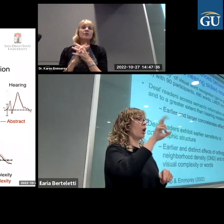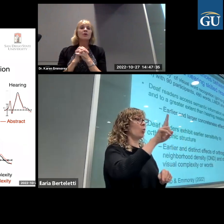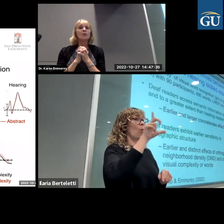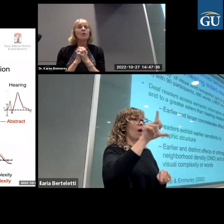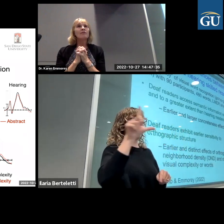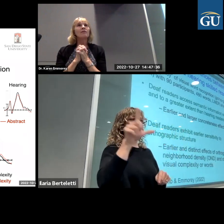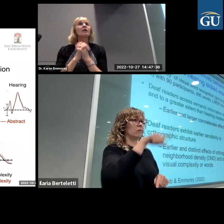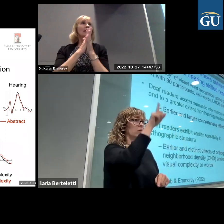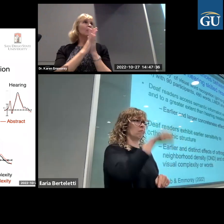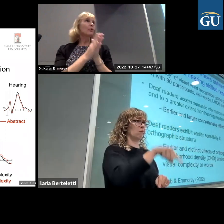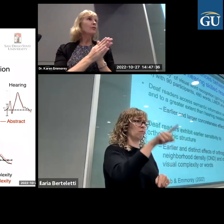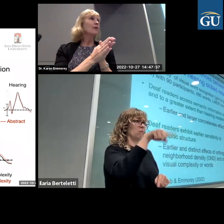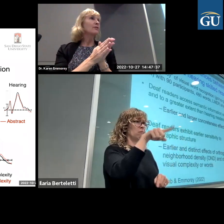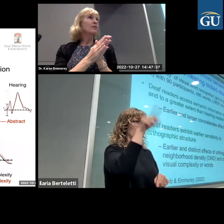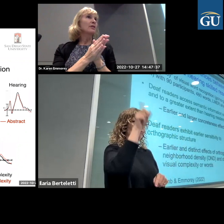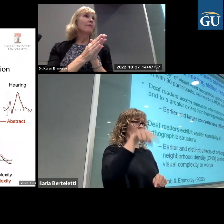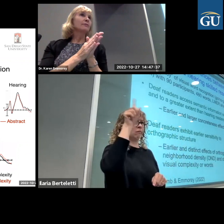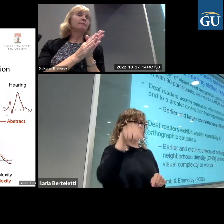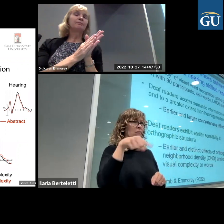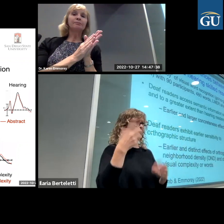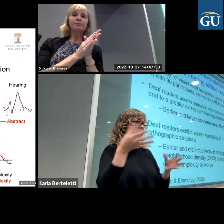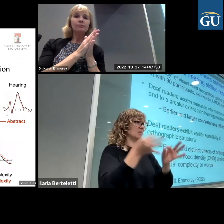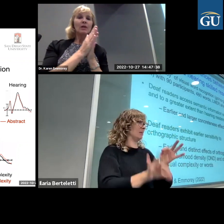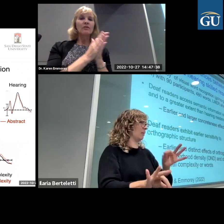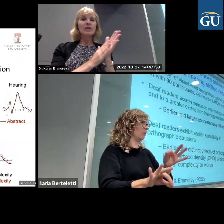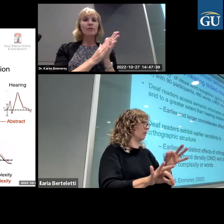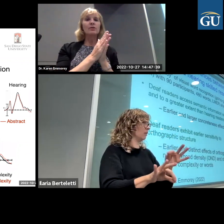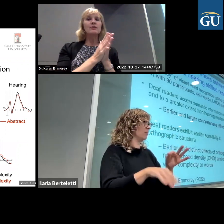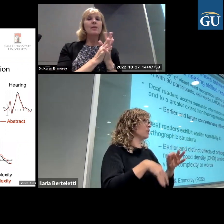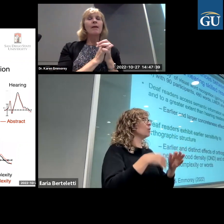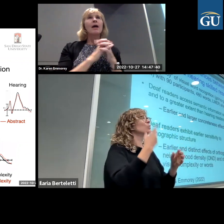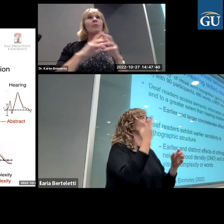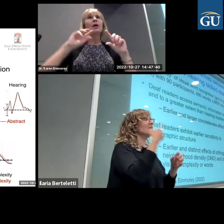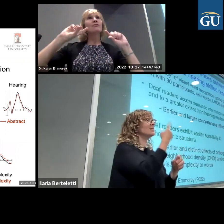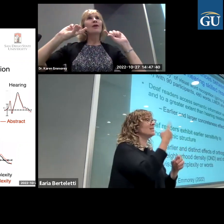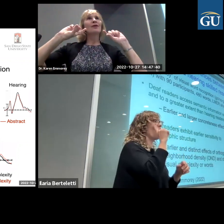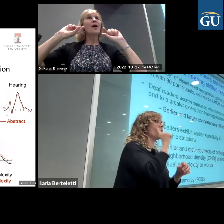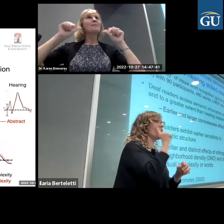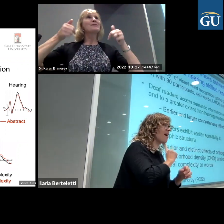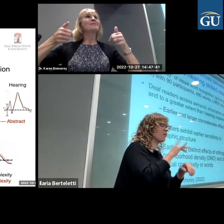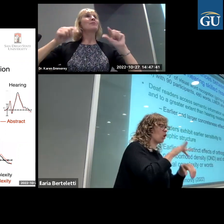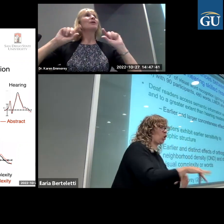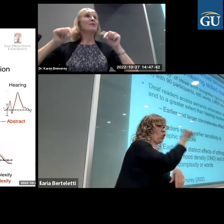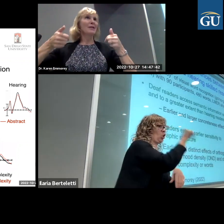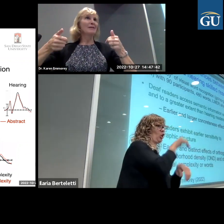the complex letters of the complex words, visually complex words. Um generated more negatively.